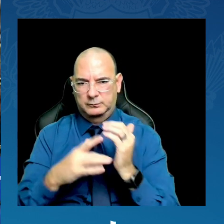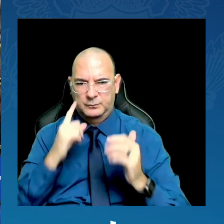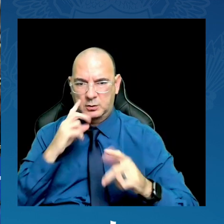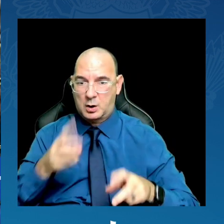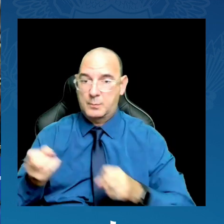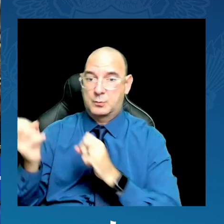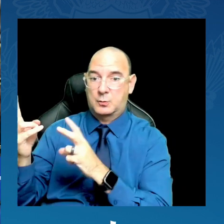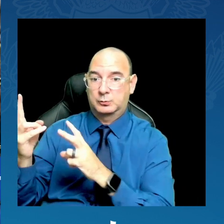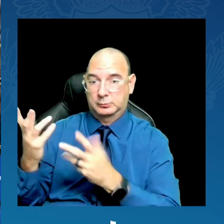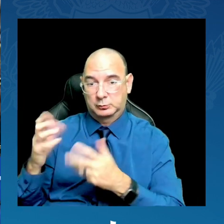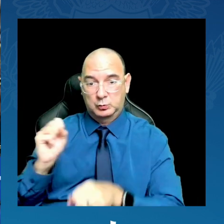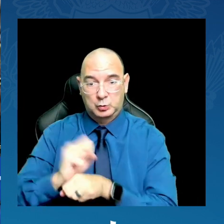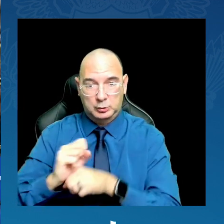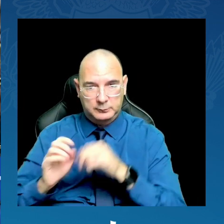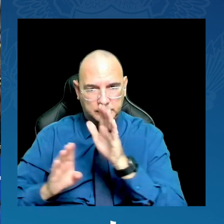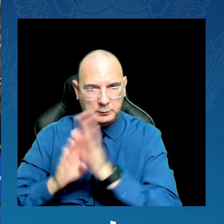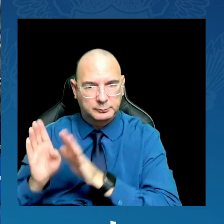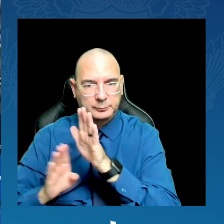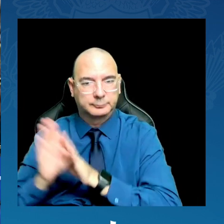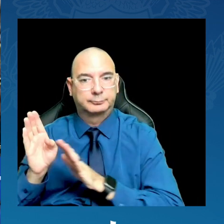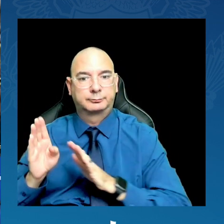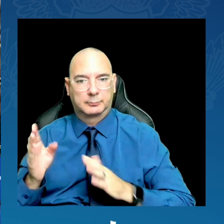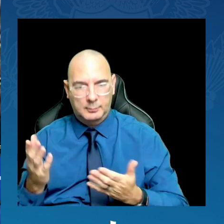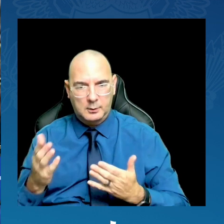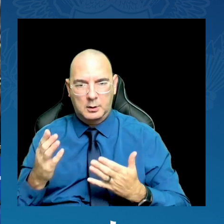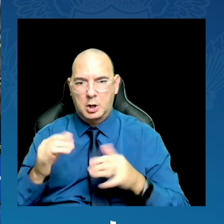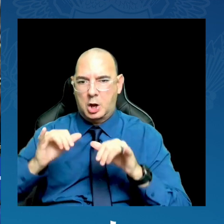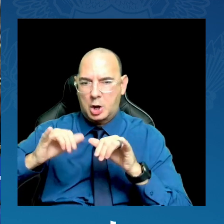for space traffic management and protecting intellectual property